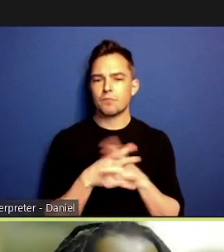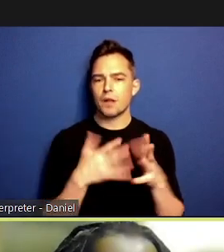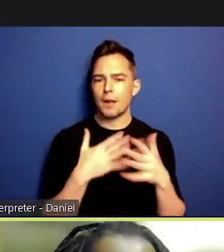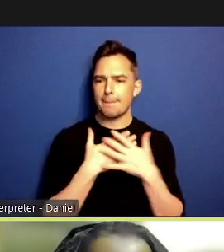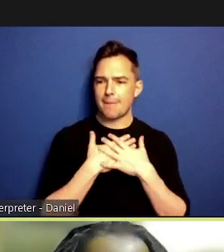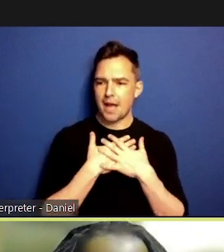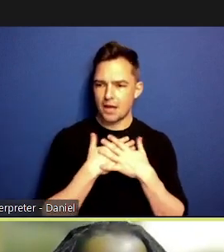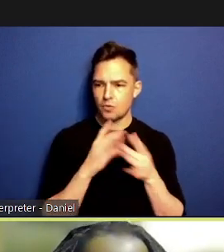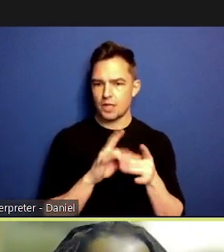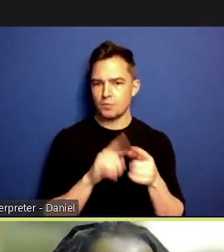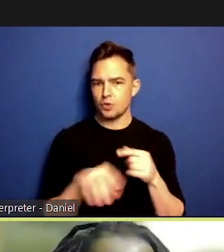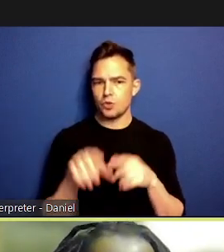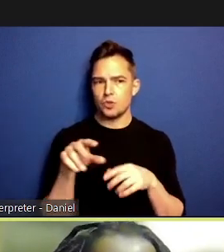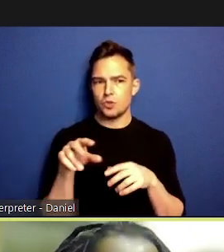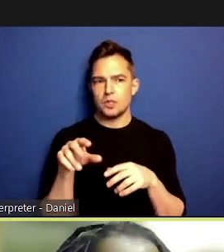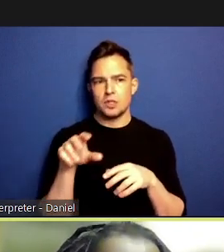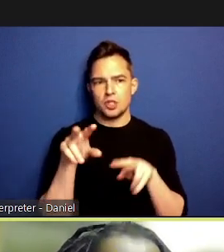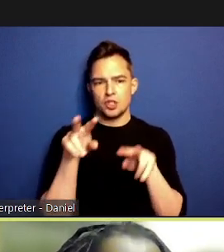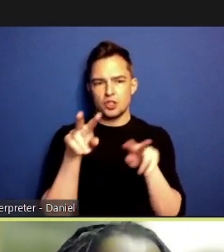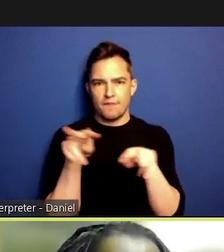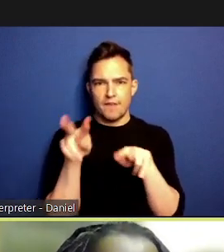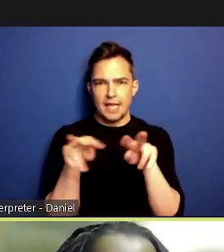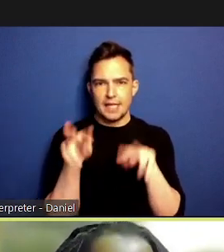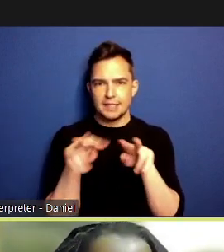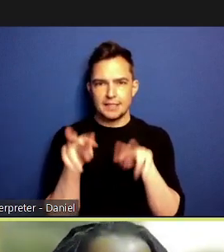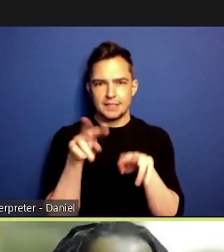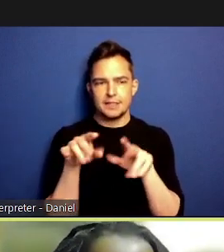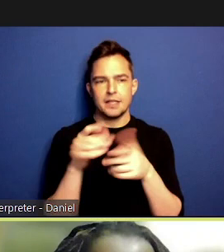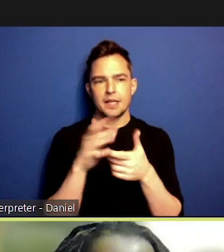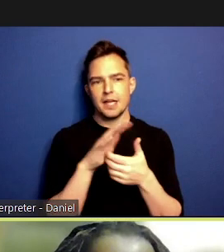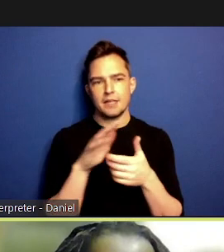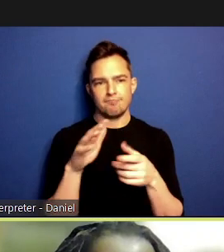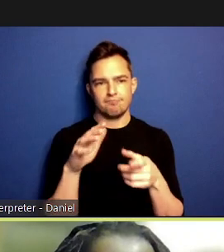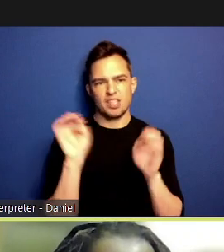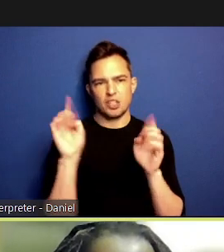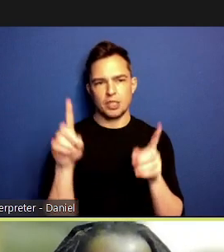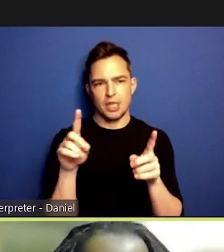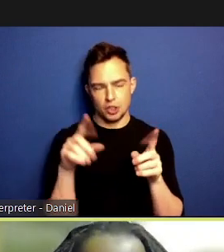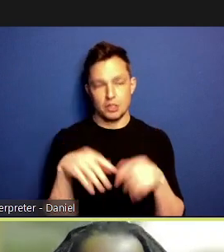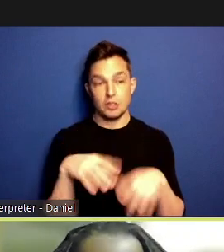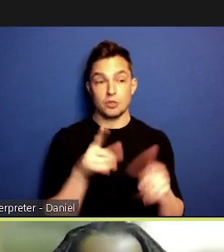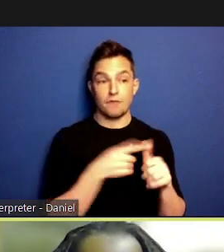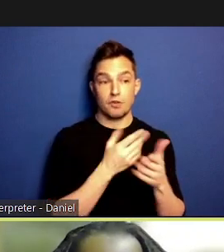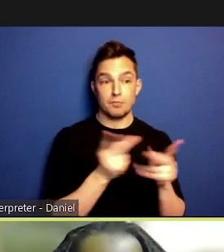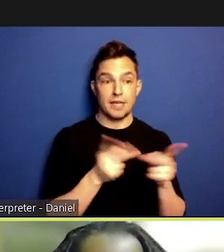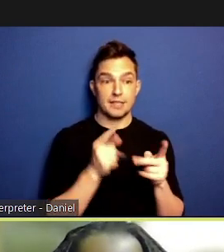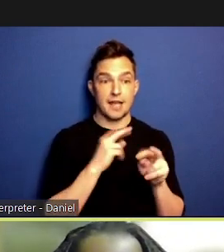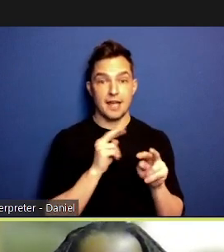to surveillance and education. And so the first place that I went was I thought about